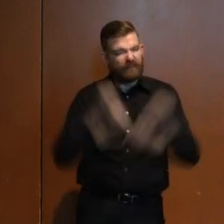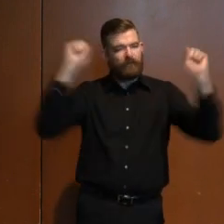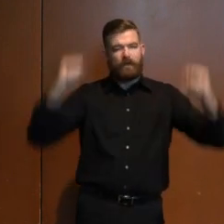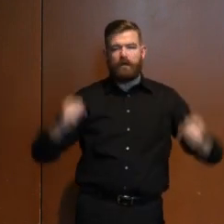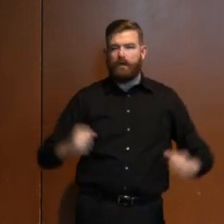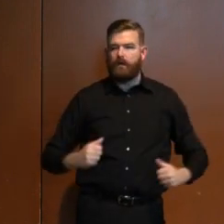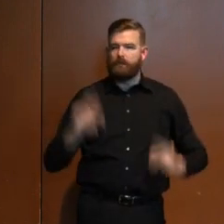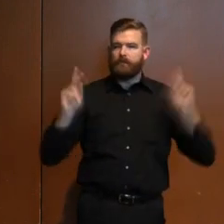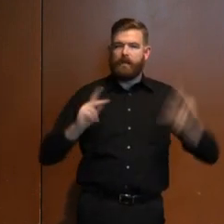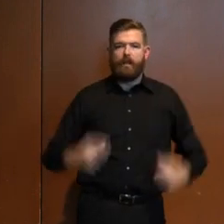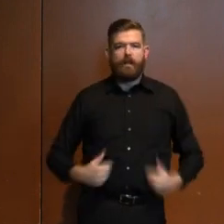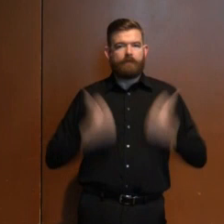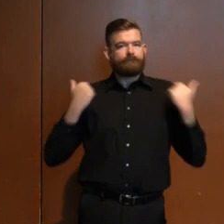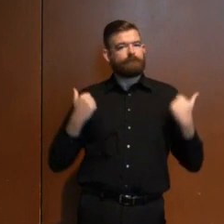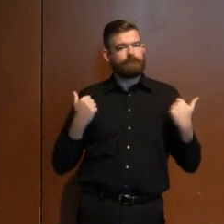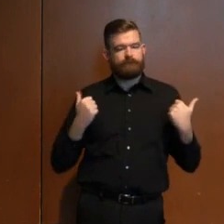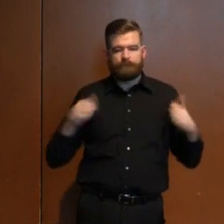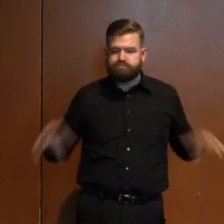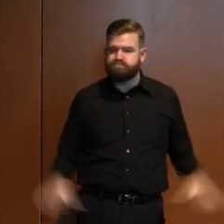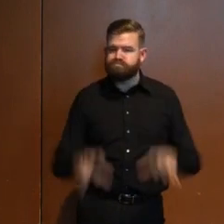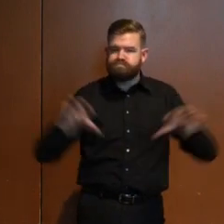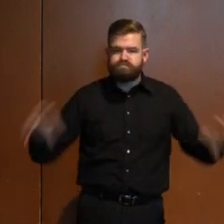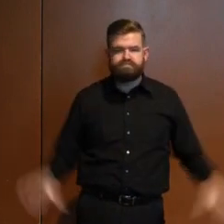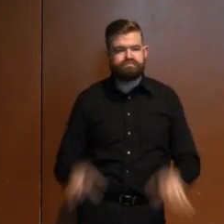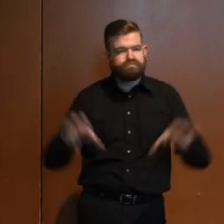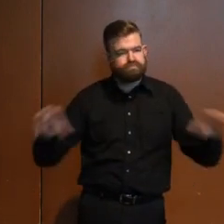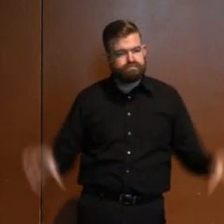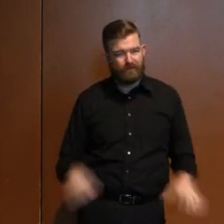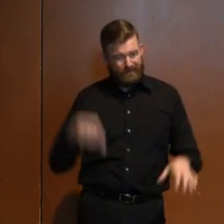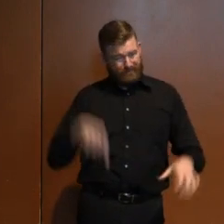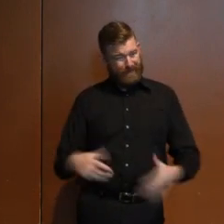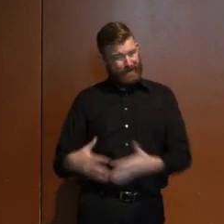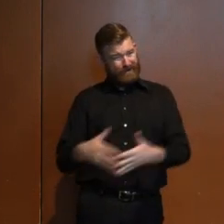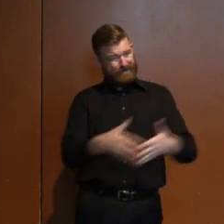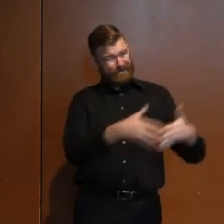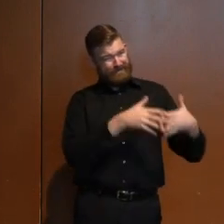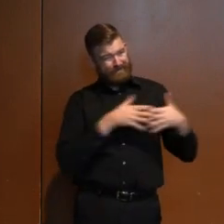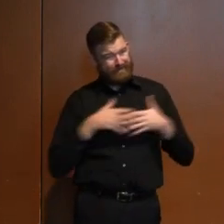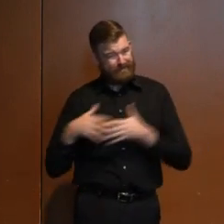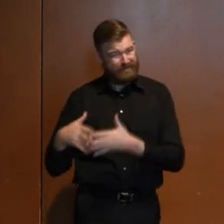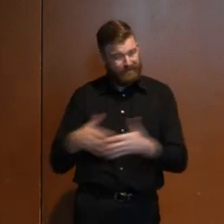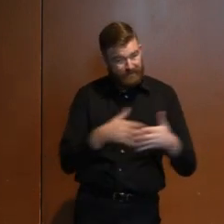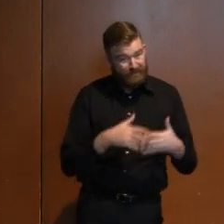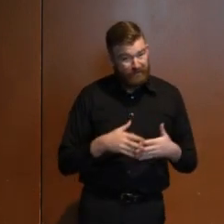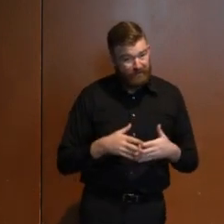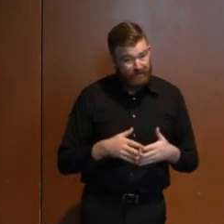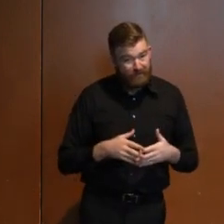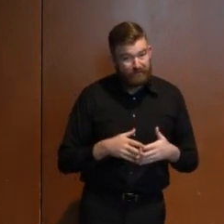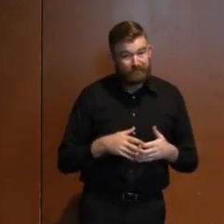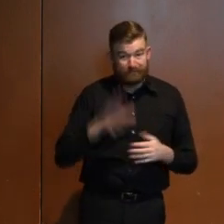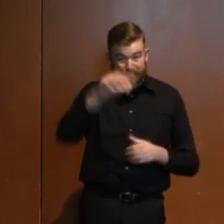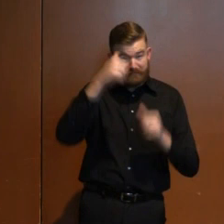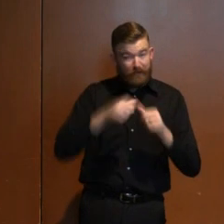THERE IS NO COST THAT IS TOO HIGH TO SAVE ANY ONE PRECIOUS LIFE. LET'S ALL REMEMBER THAT WE'RE